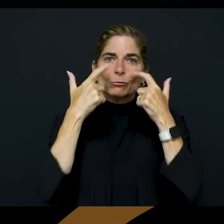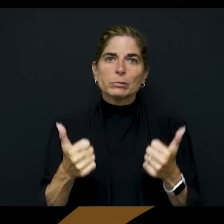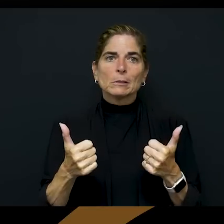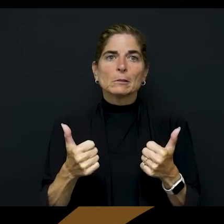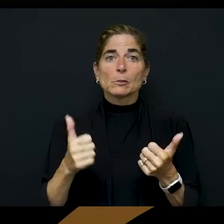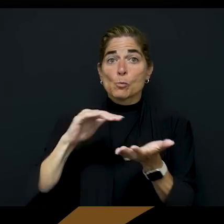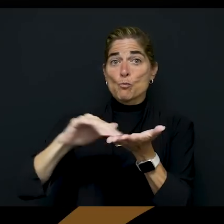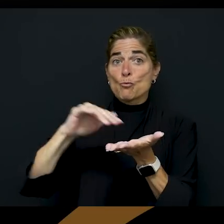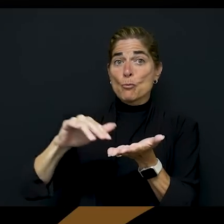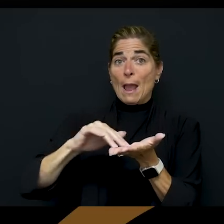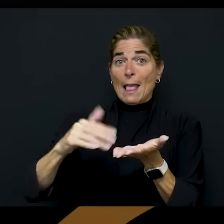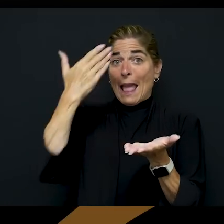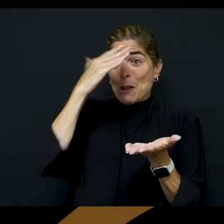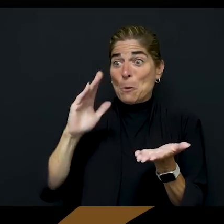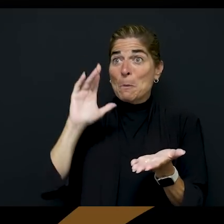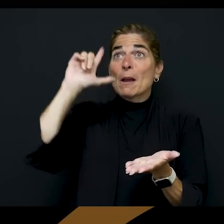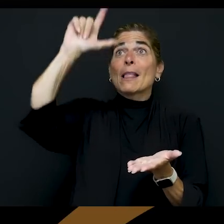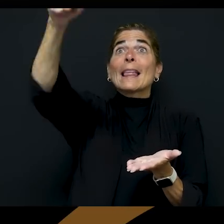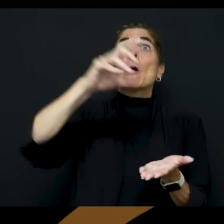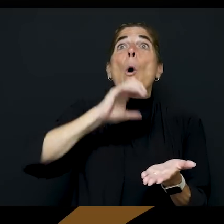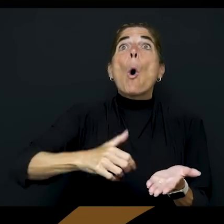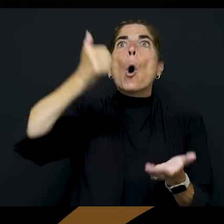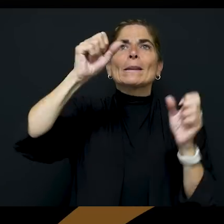With braille I know when I'm older, I'll still able to read and write